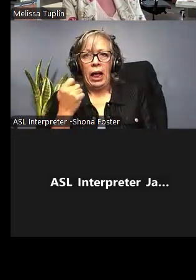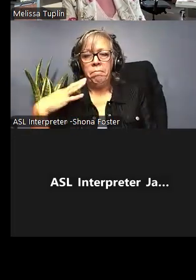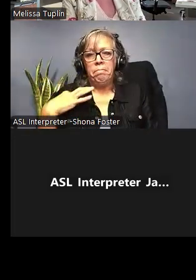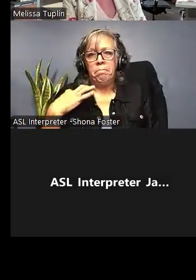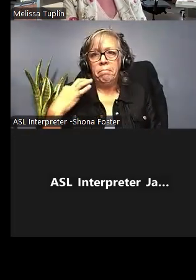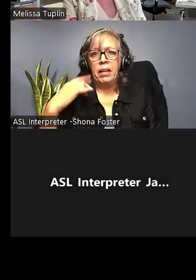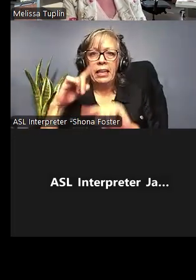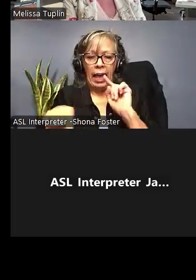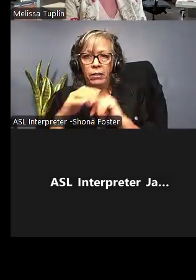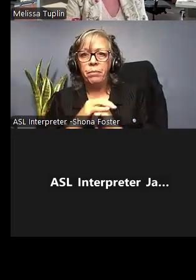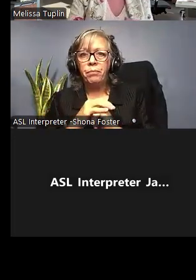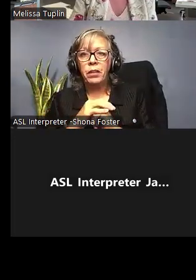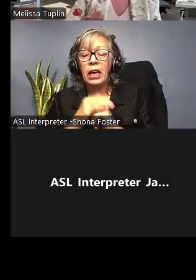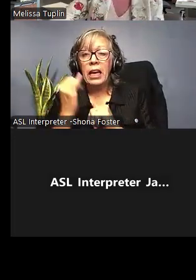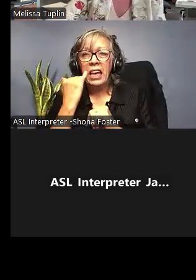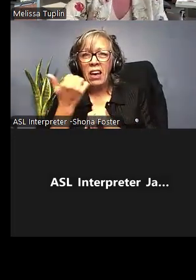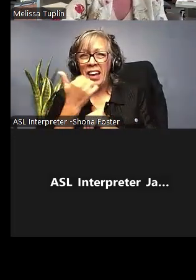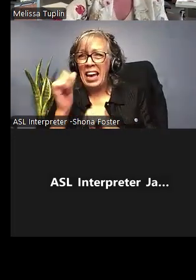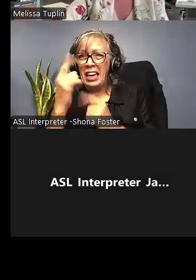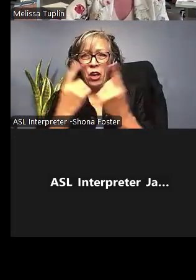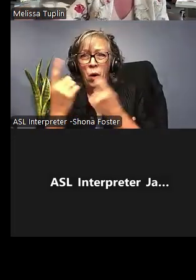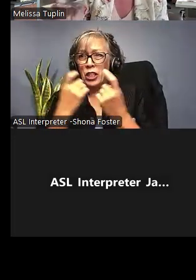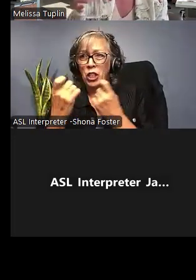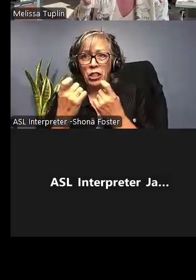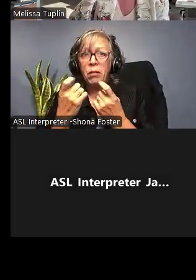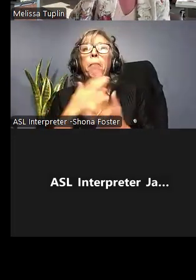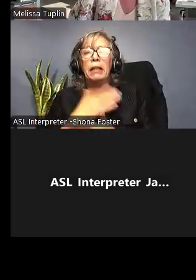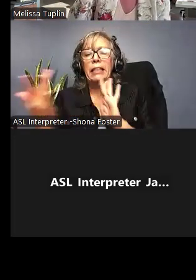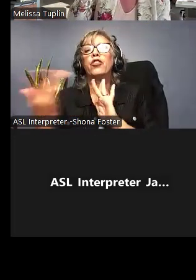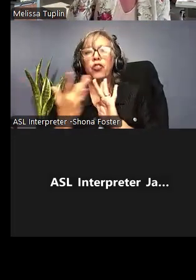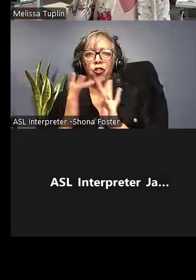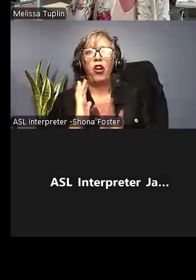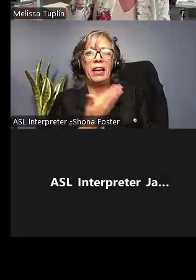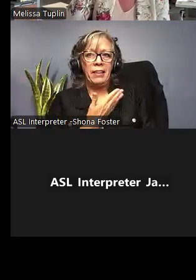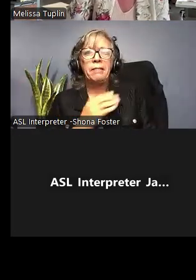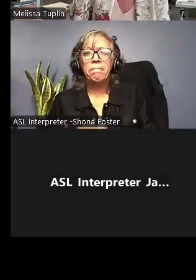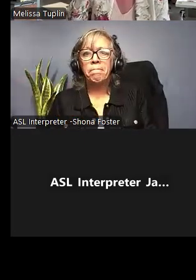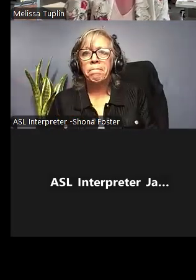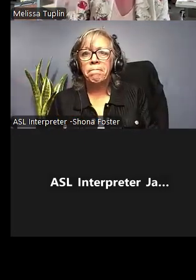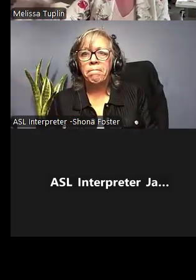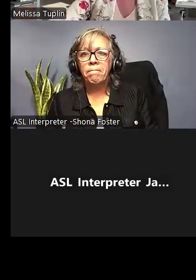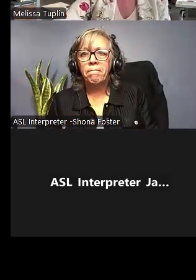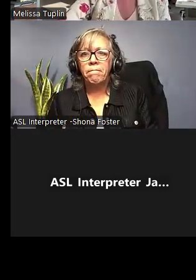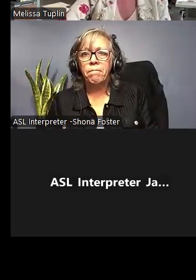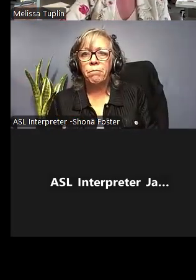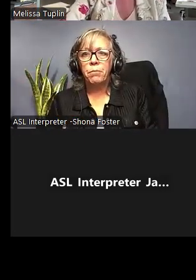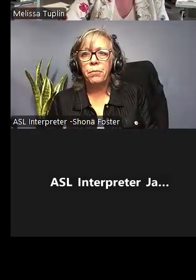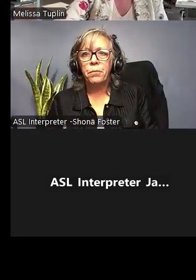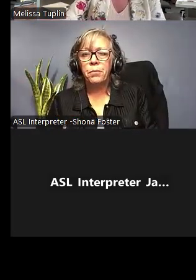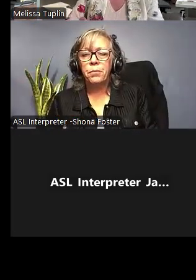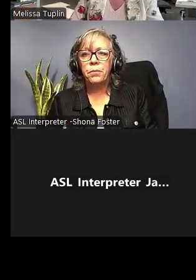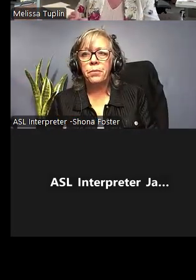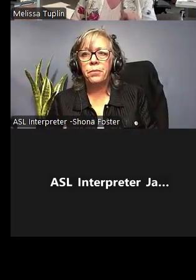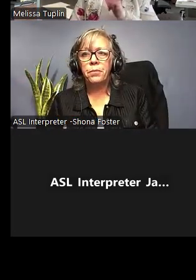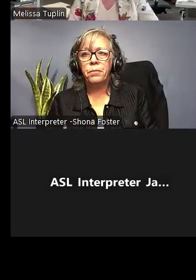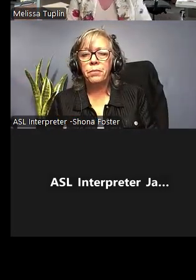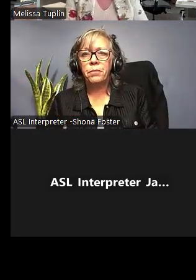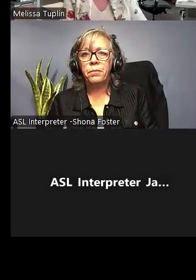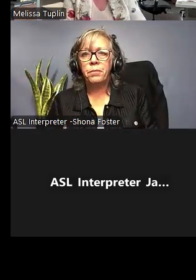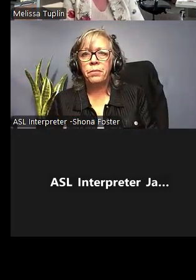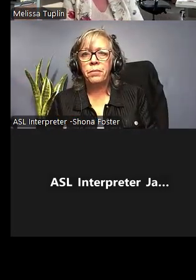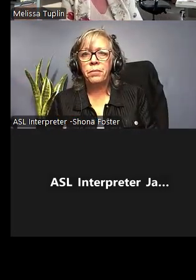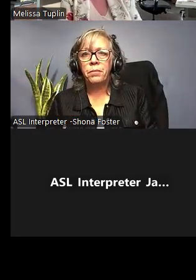have any questions about this list, please reach out to us to discuss.